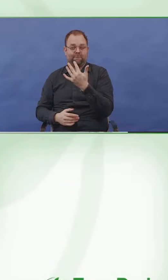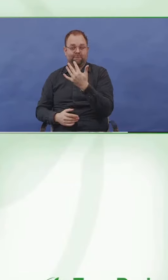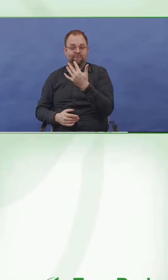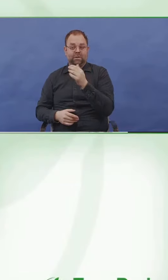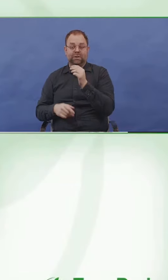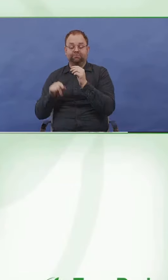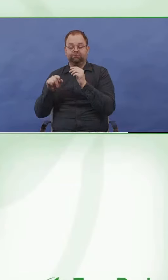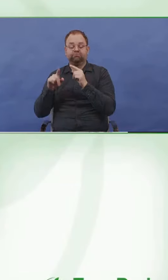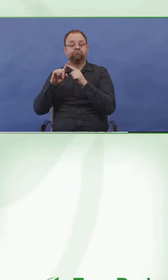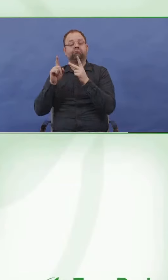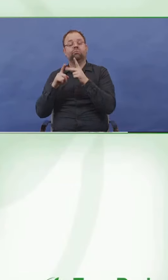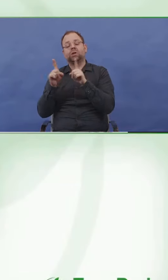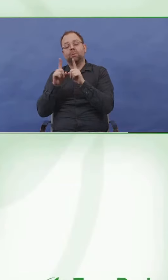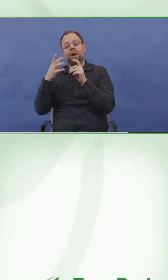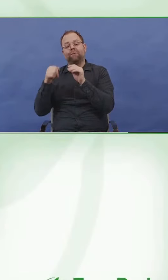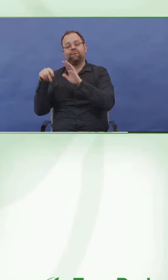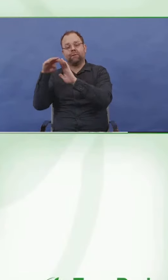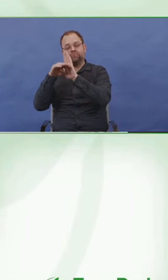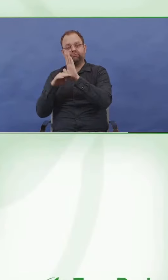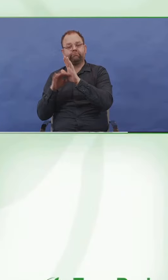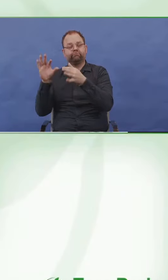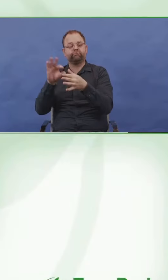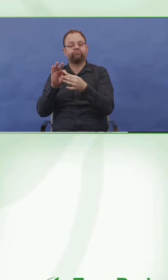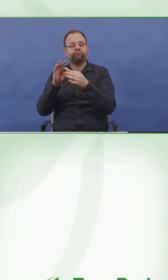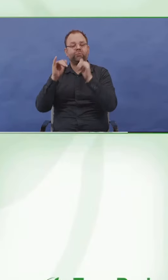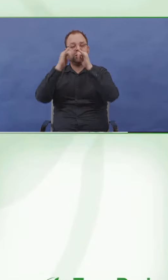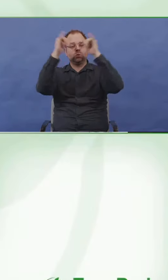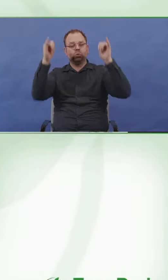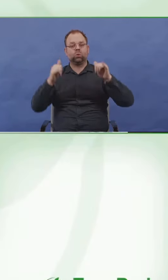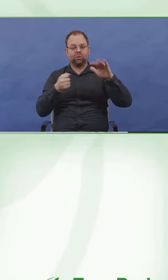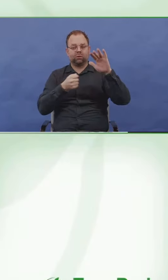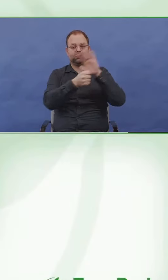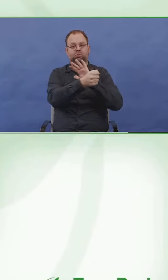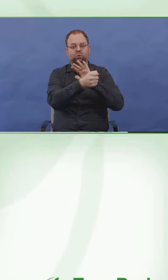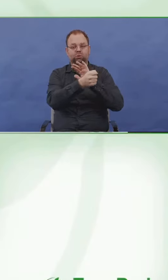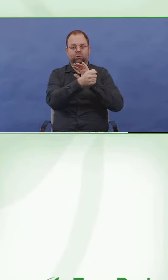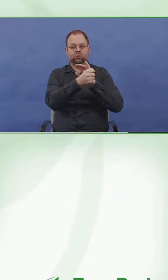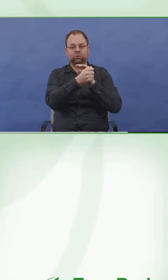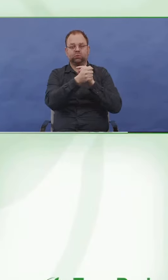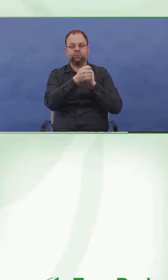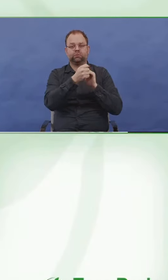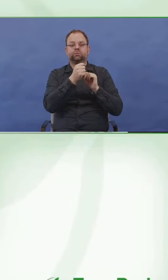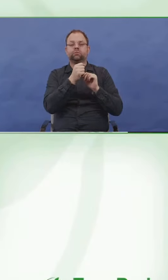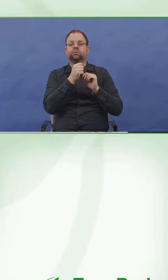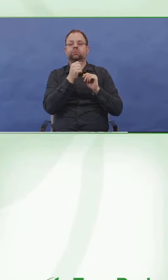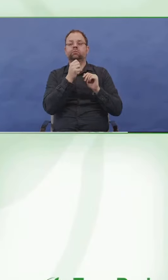And according to this model, the medical and charity model, disabled